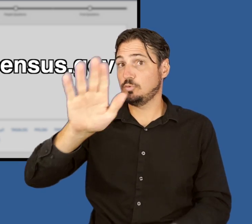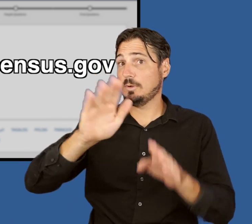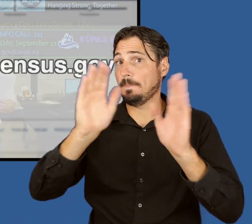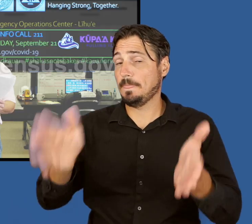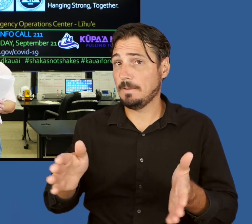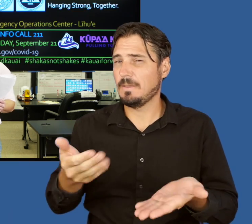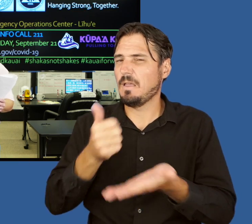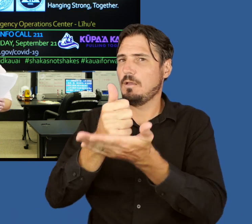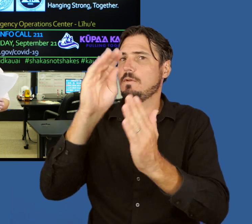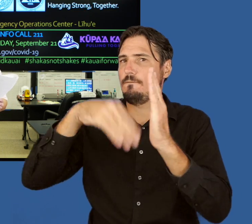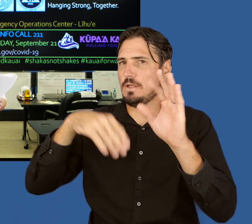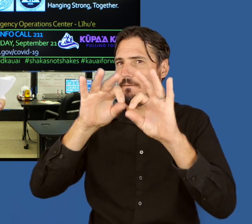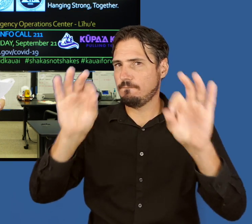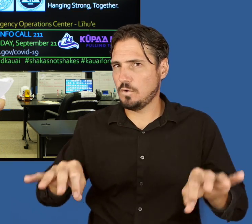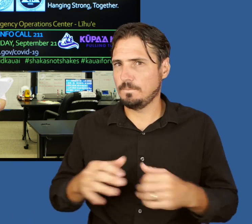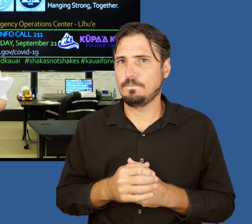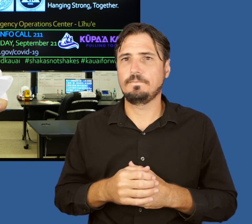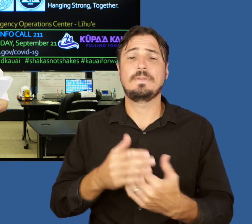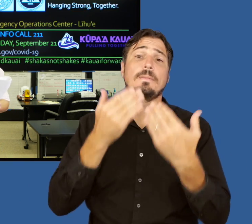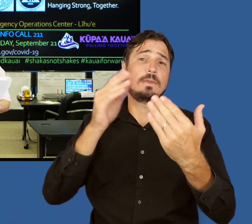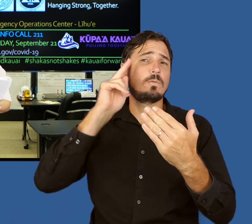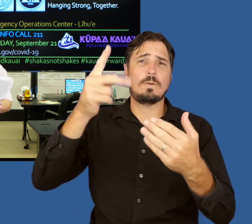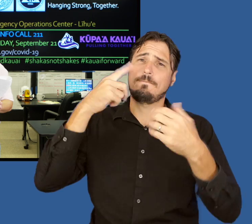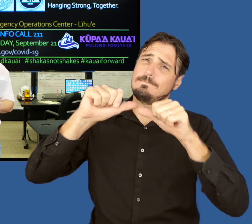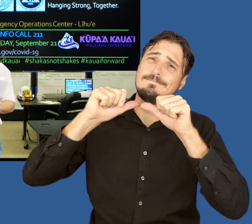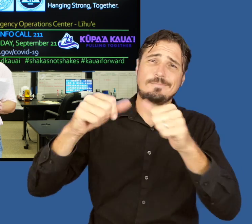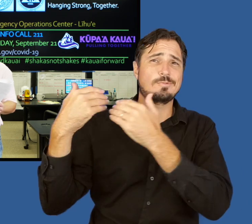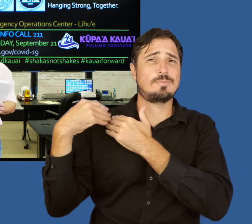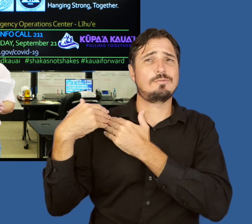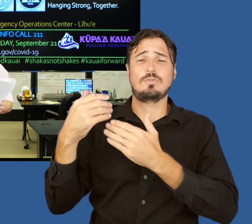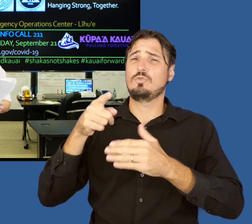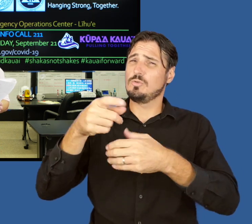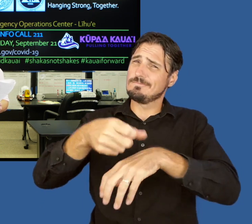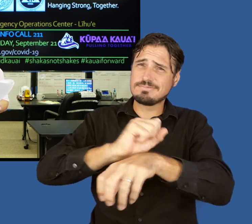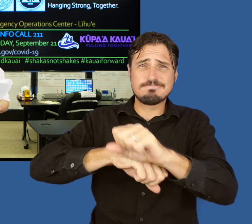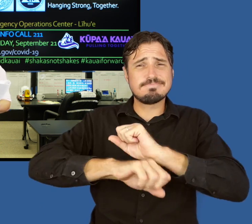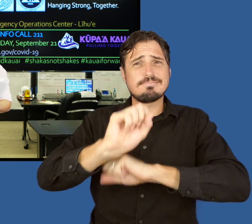Thank you, Kaua‘i for being responsible! Your diligence is helping us to keep this virus contained.